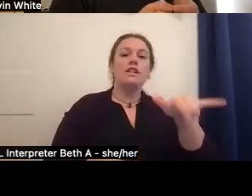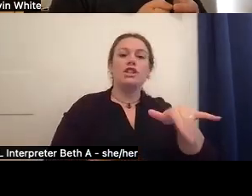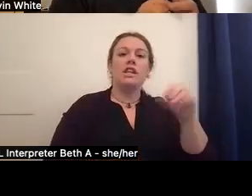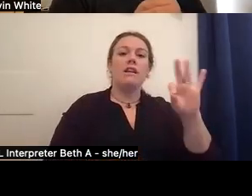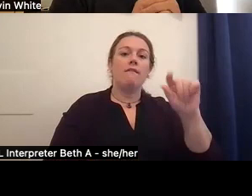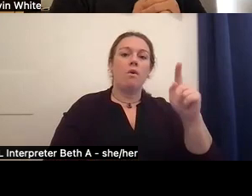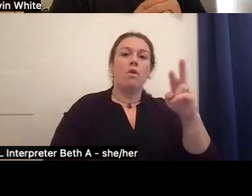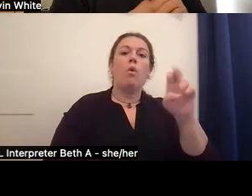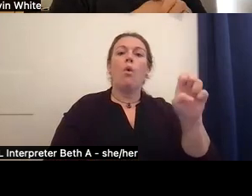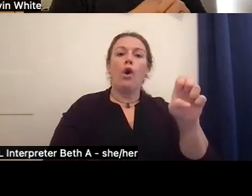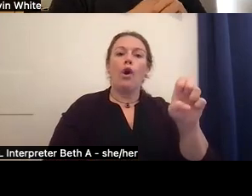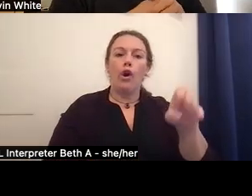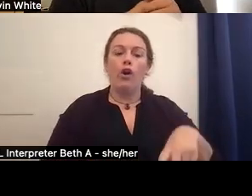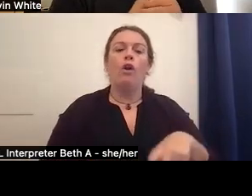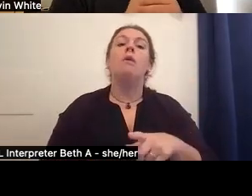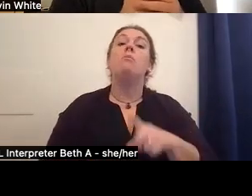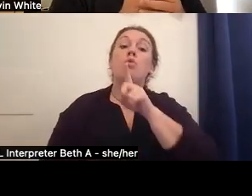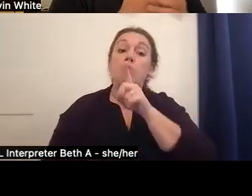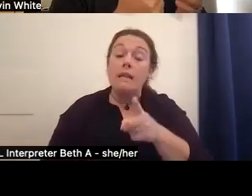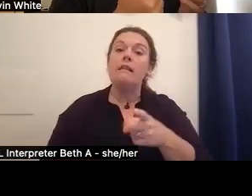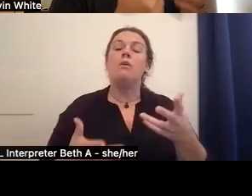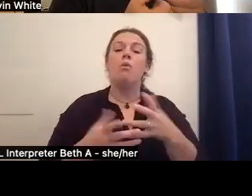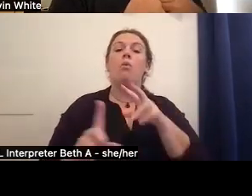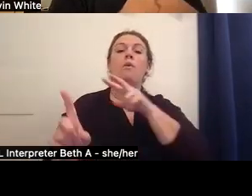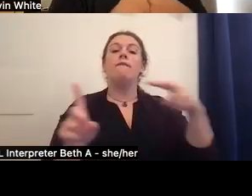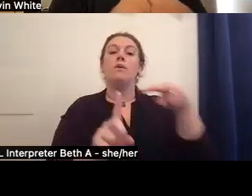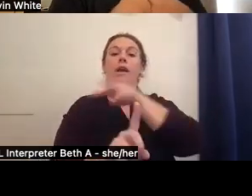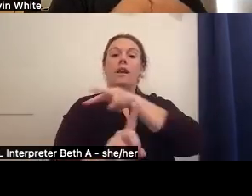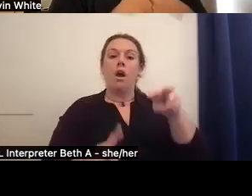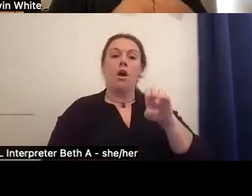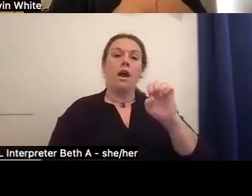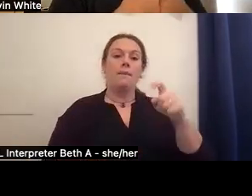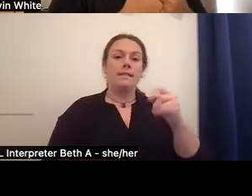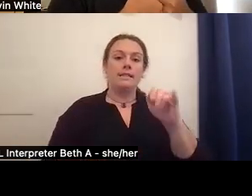build knowledge systems and the stories in order for us as Haudenosaunee people to hear